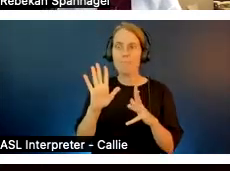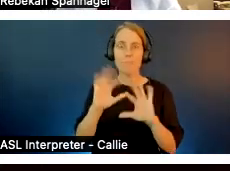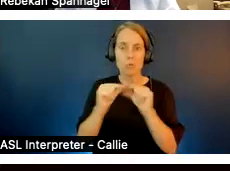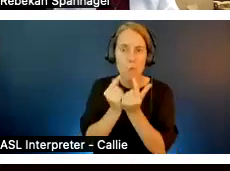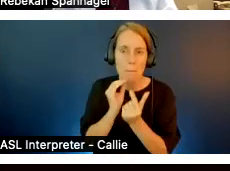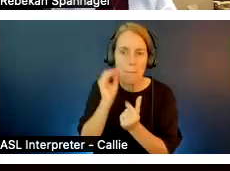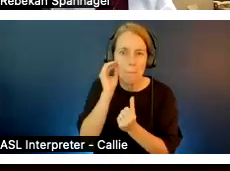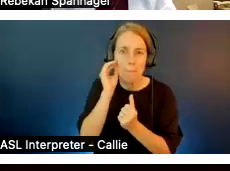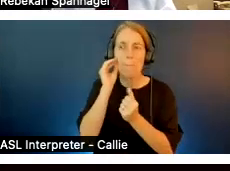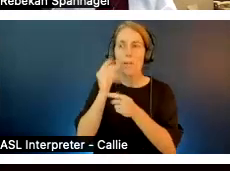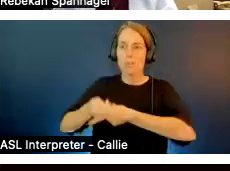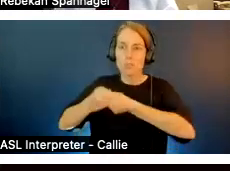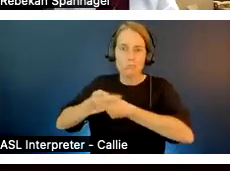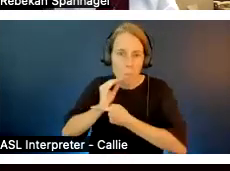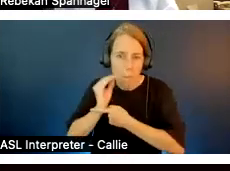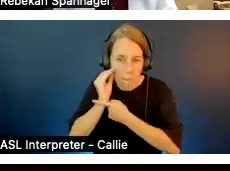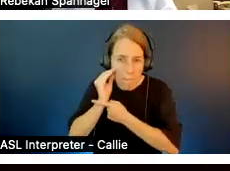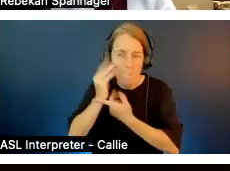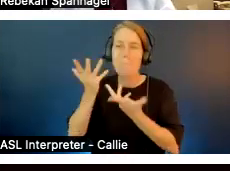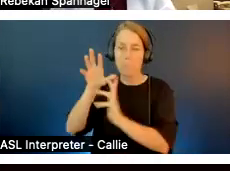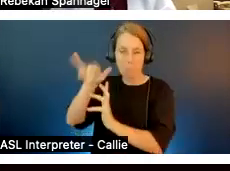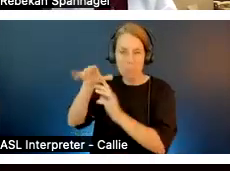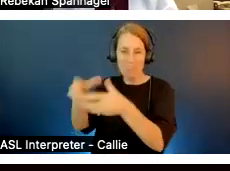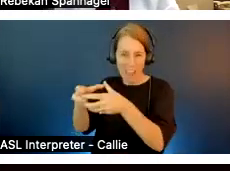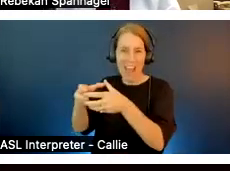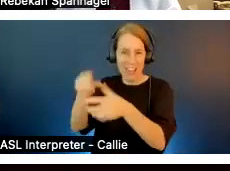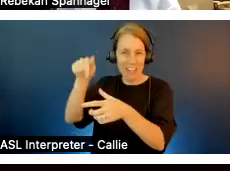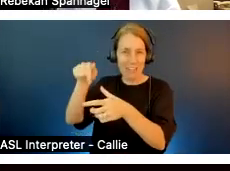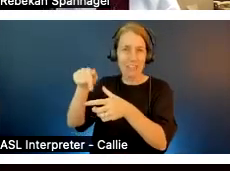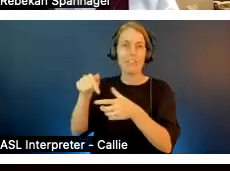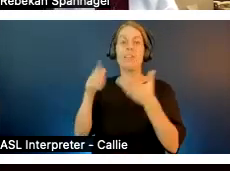services waiver so in south carolina that may be through either the idrd waiver